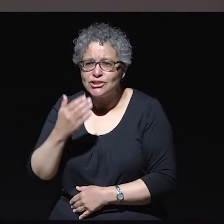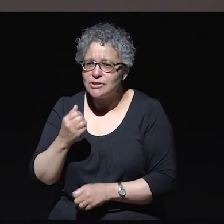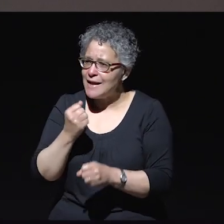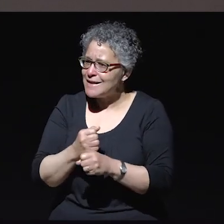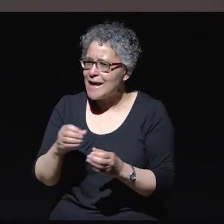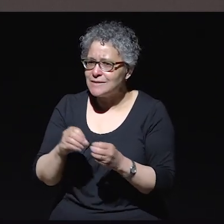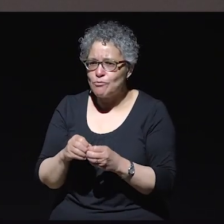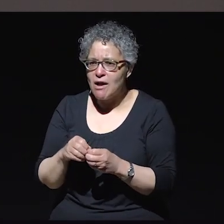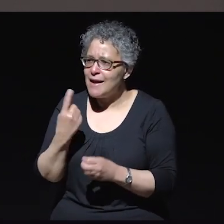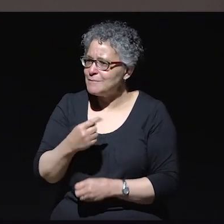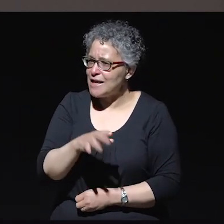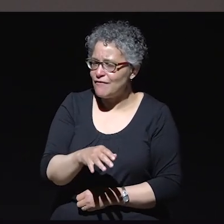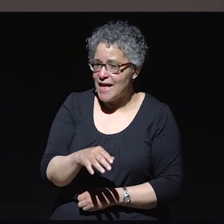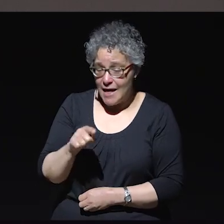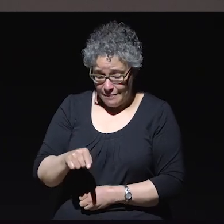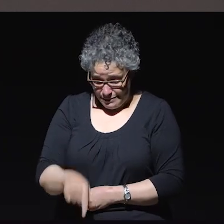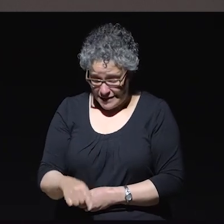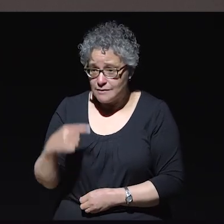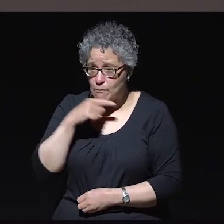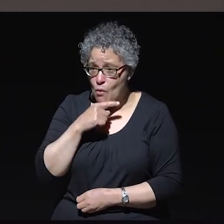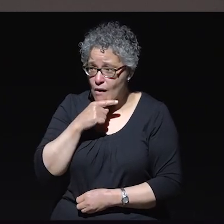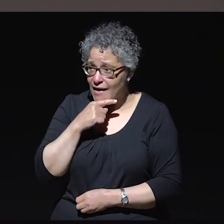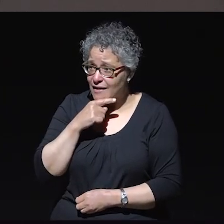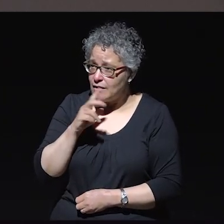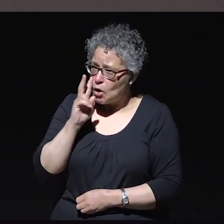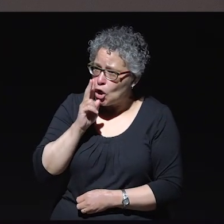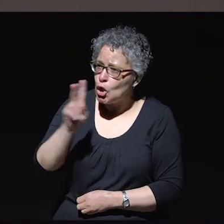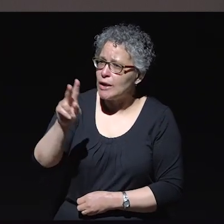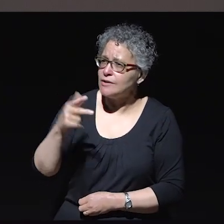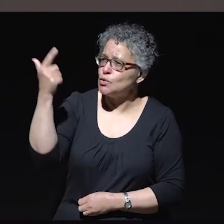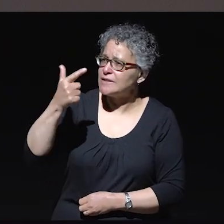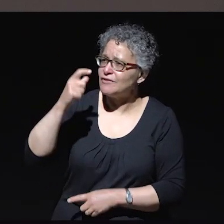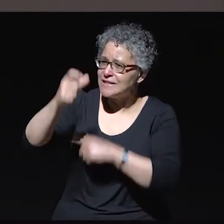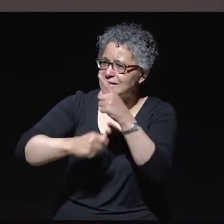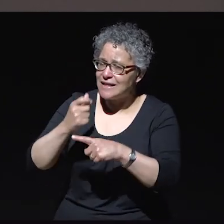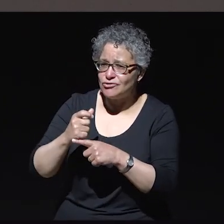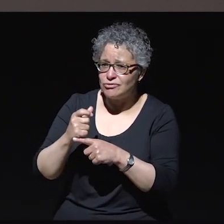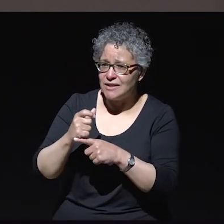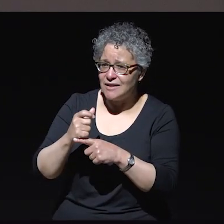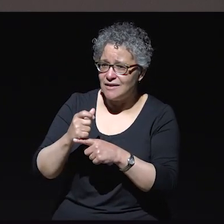So, is this a little boy that's nodding towards 17th-century Dutch? Or is it actually a contemporary work of art?